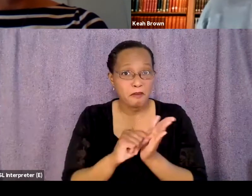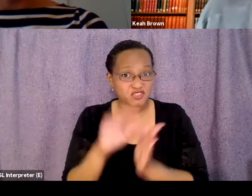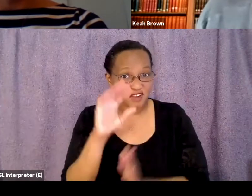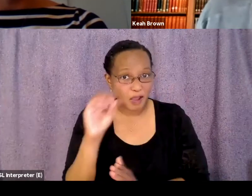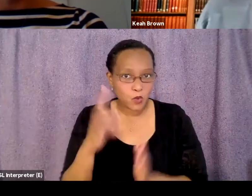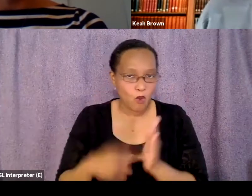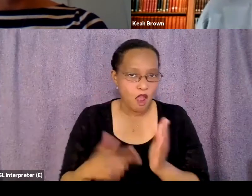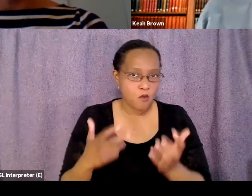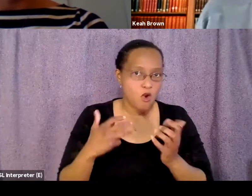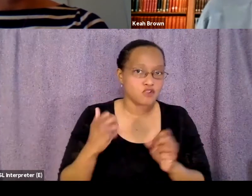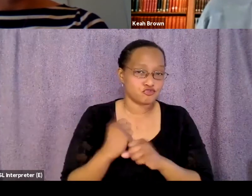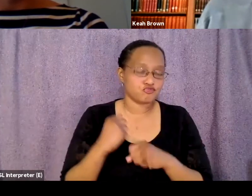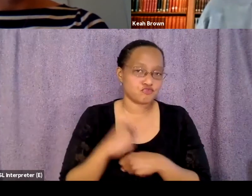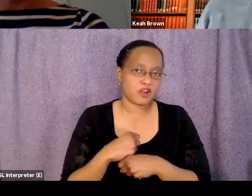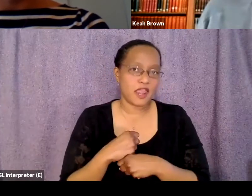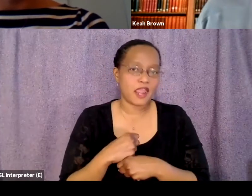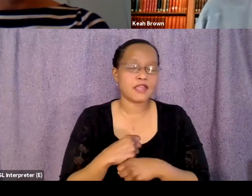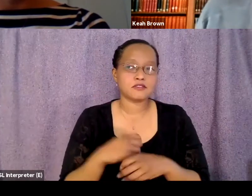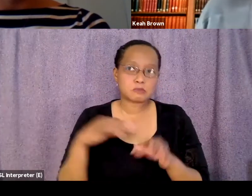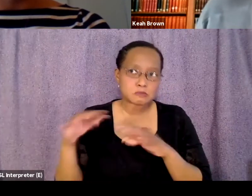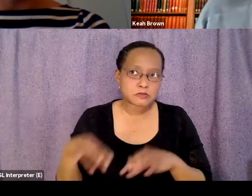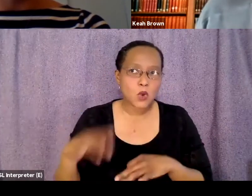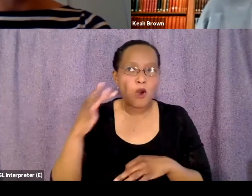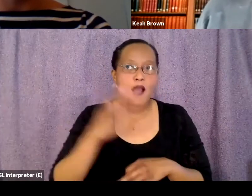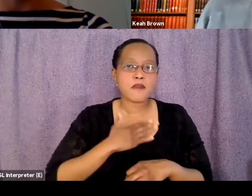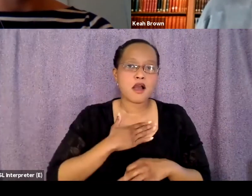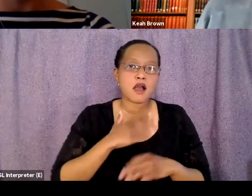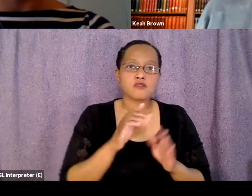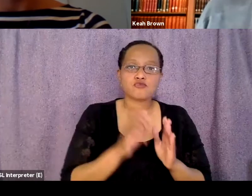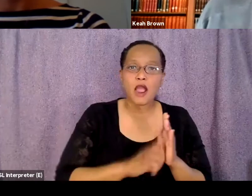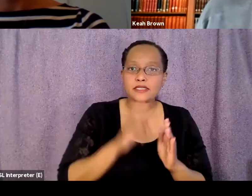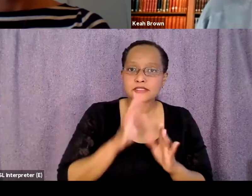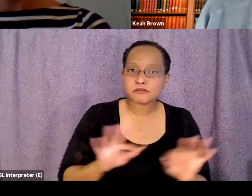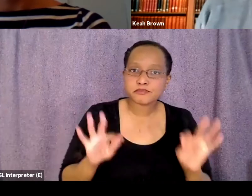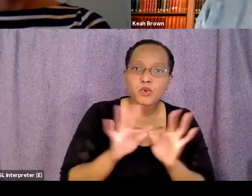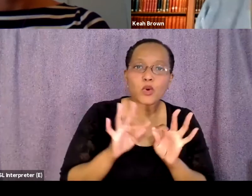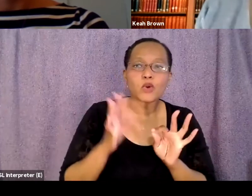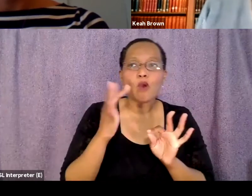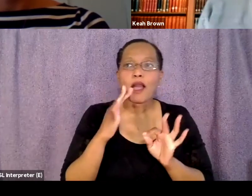was important and why there was nothing like it before and that really helped me get it